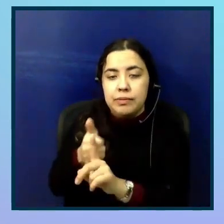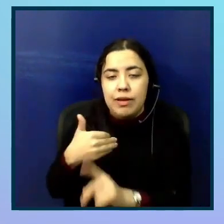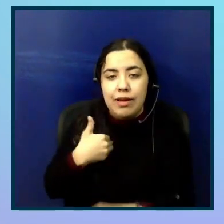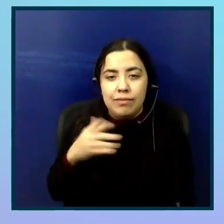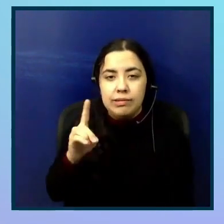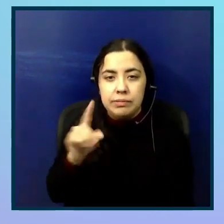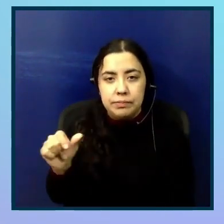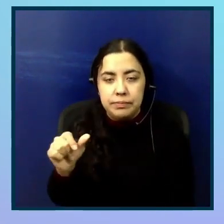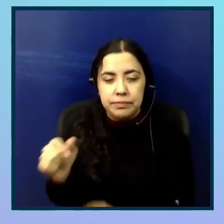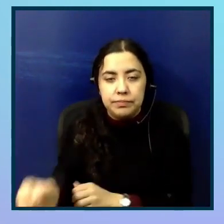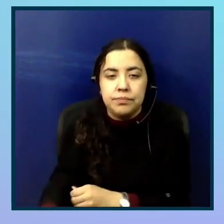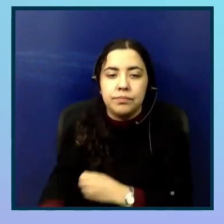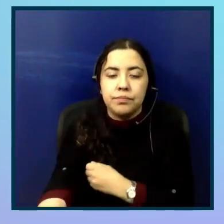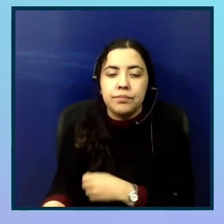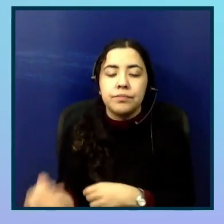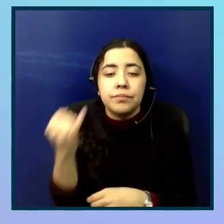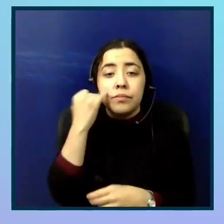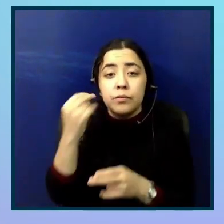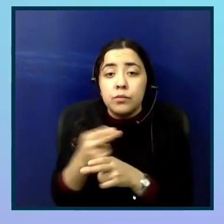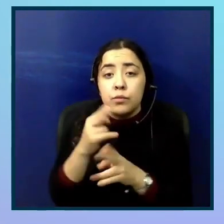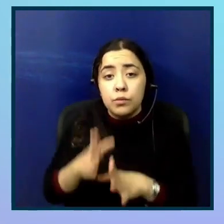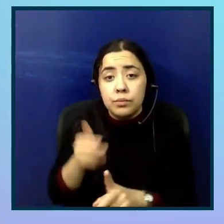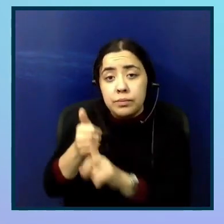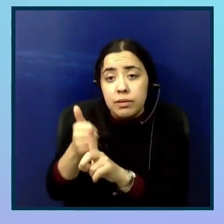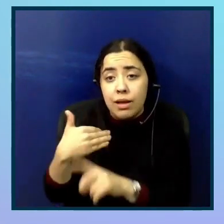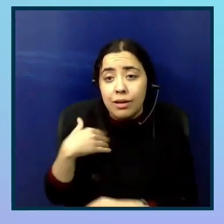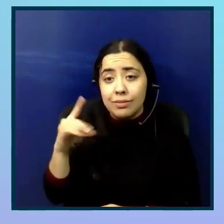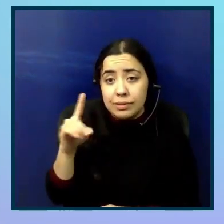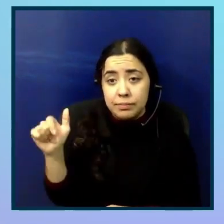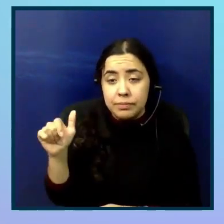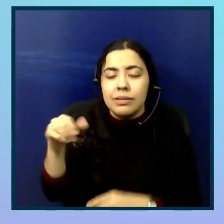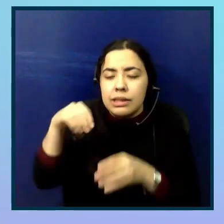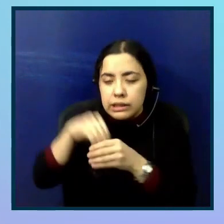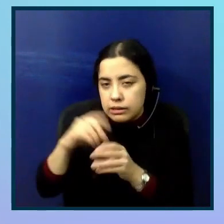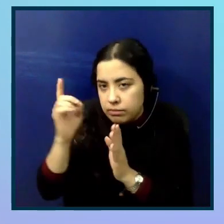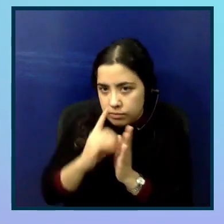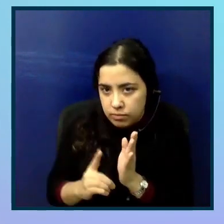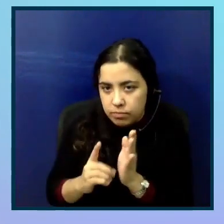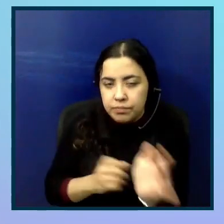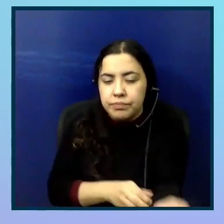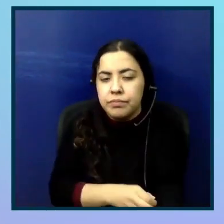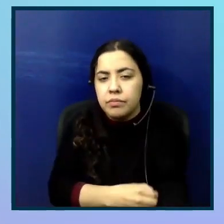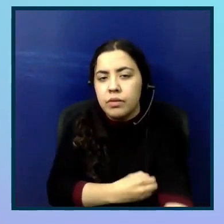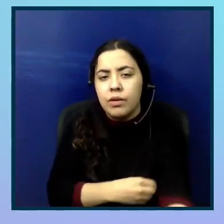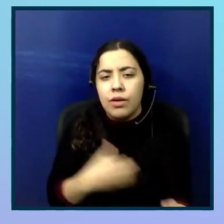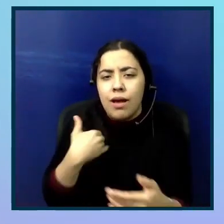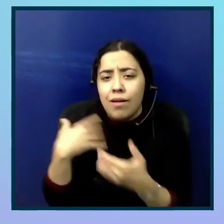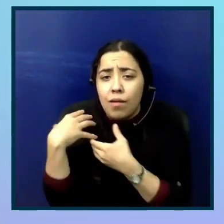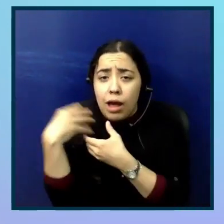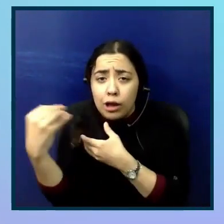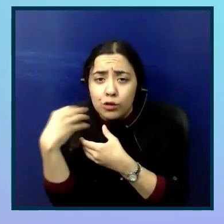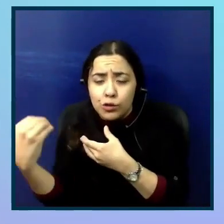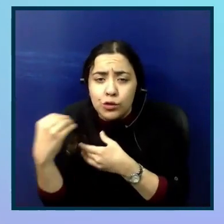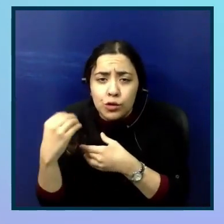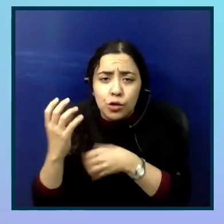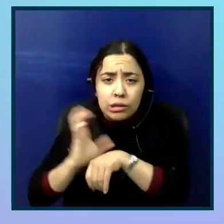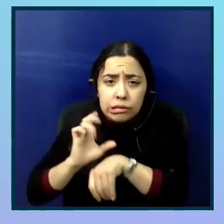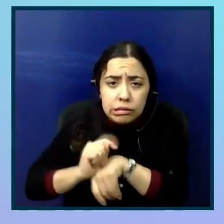When incorporating users with disabilities in design, are these external consultants internal employees, both?